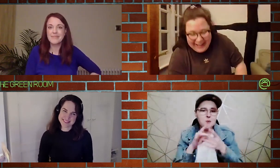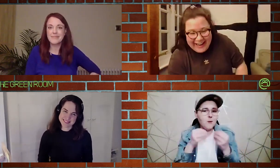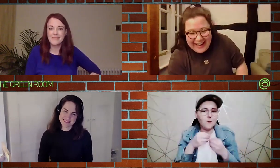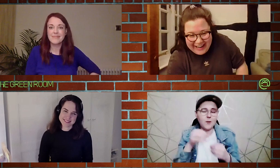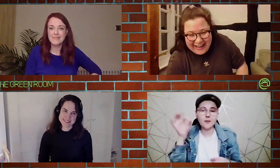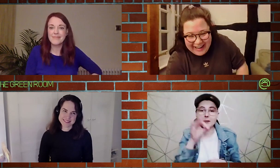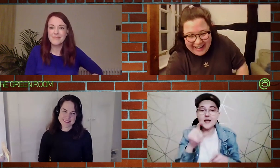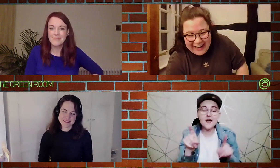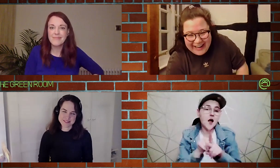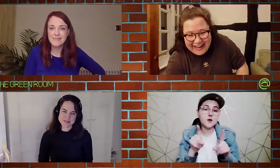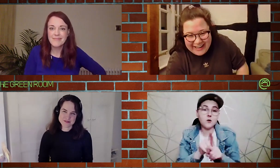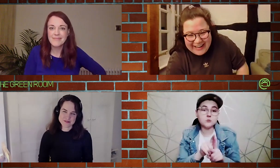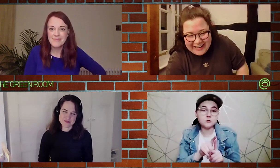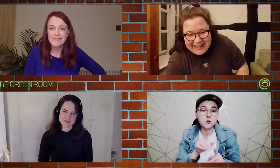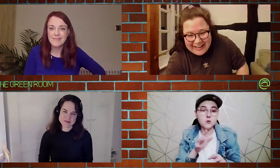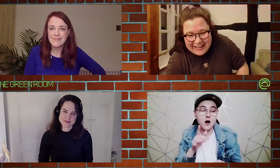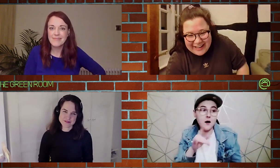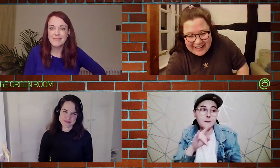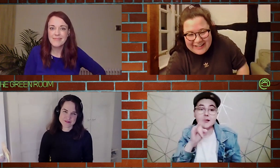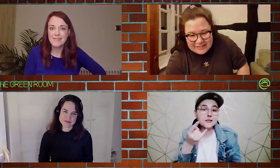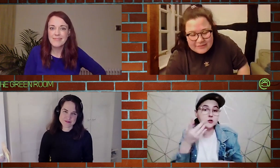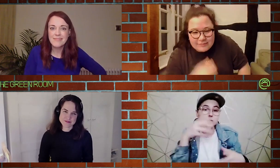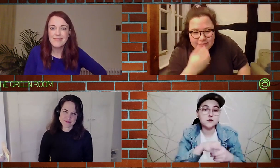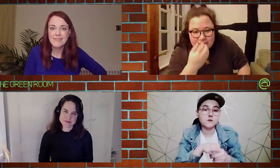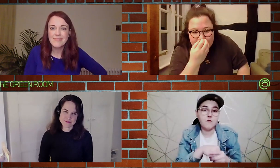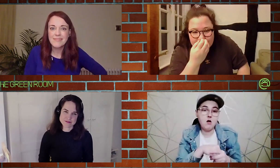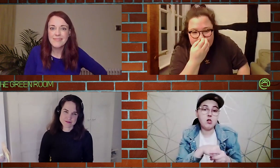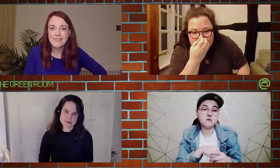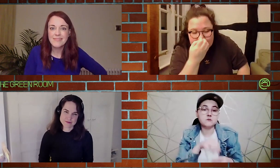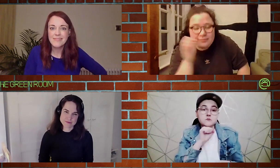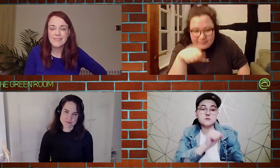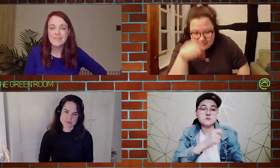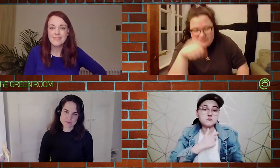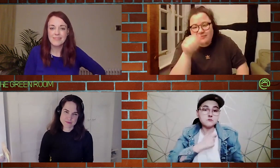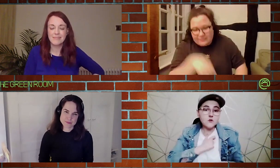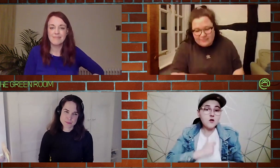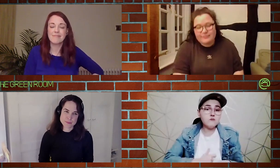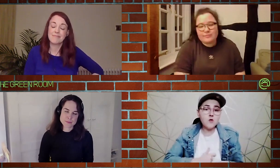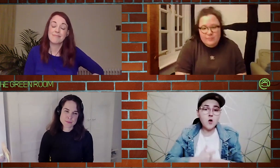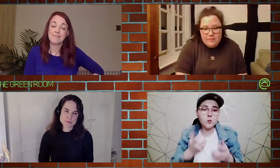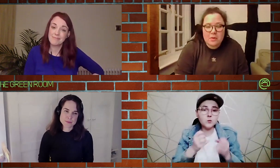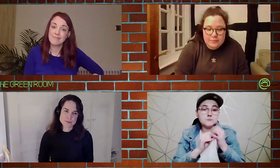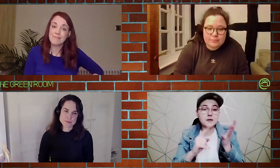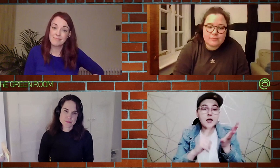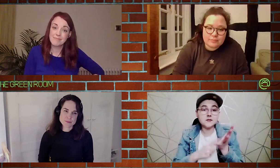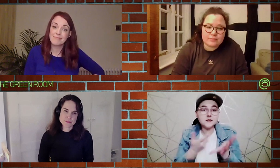It was lovely. And it was useful also to have been